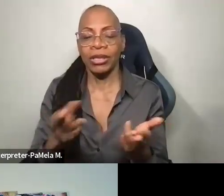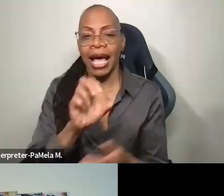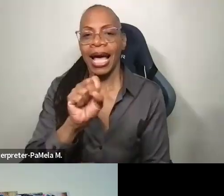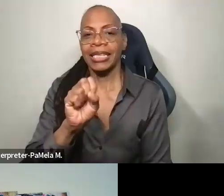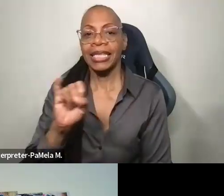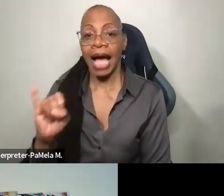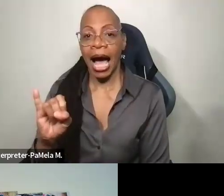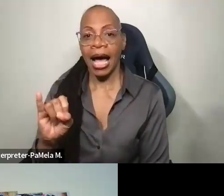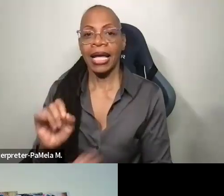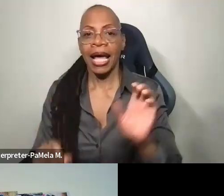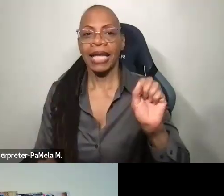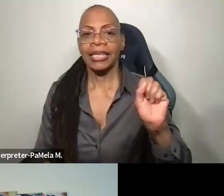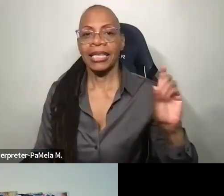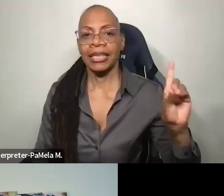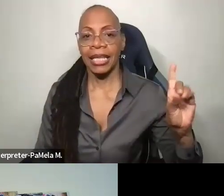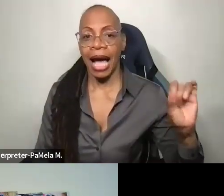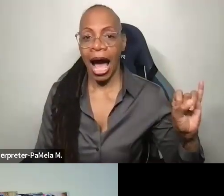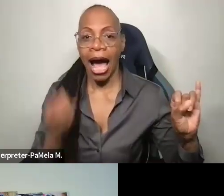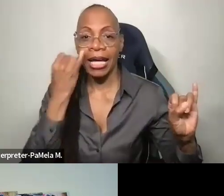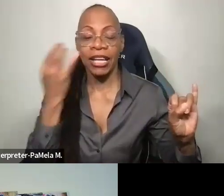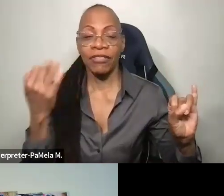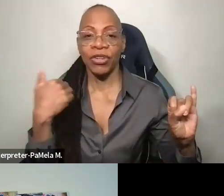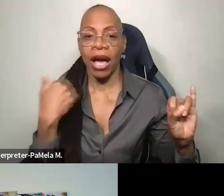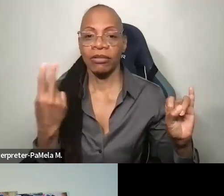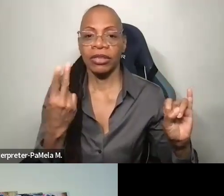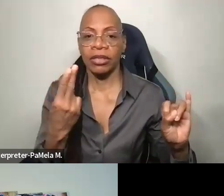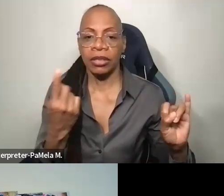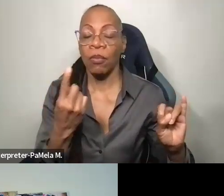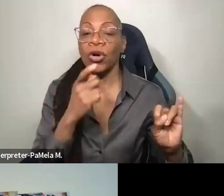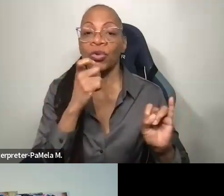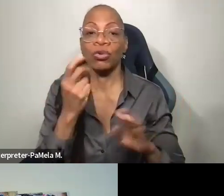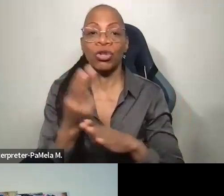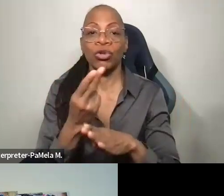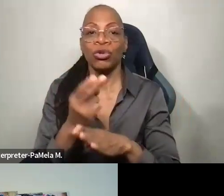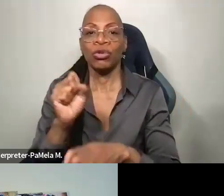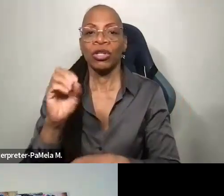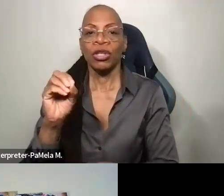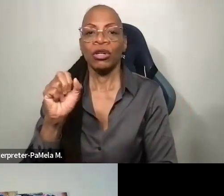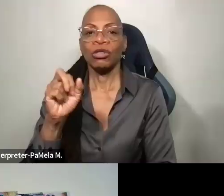So if you have someone who's using the SOAR model or using other models of benefits application assistance,